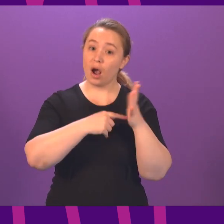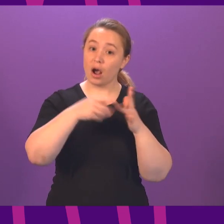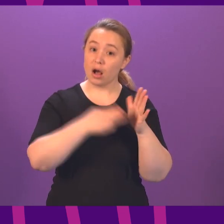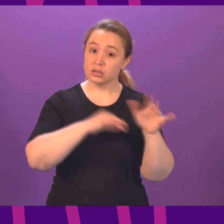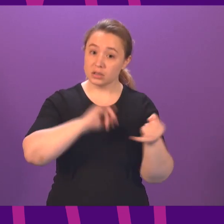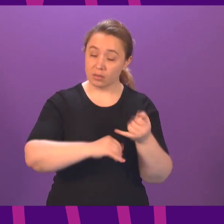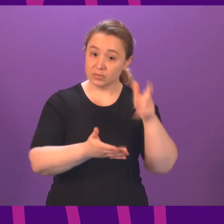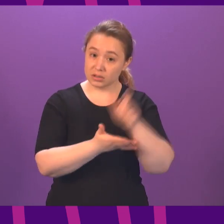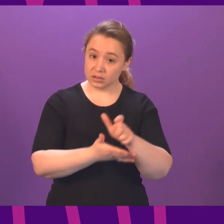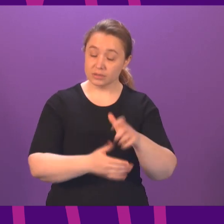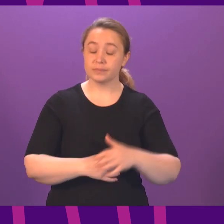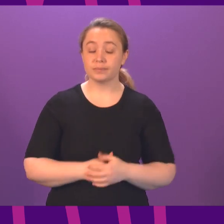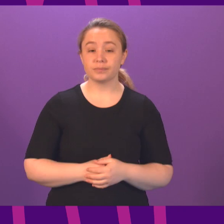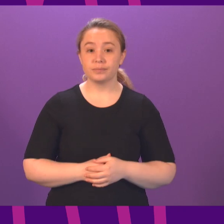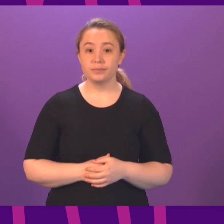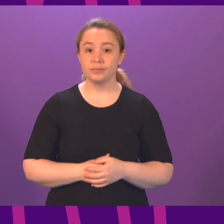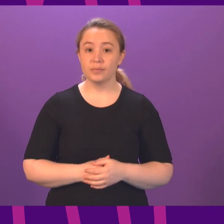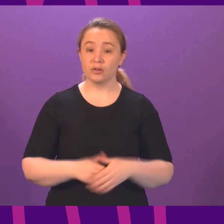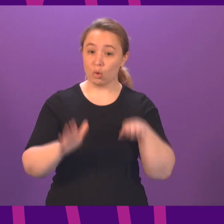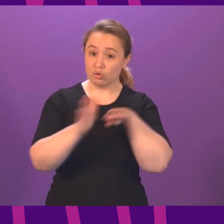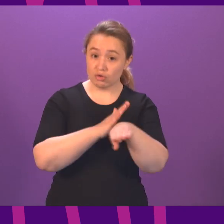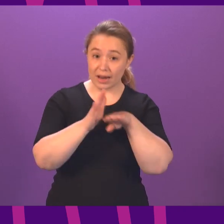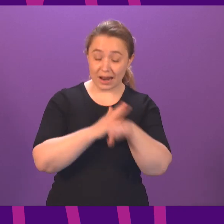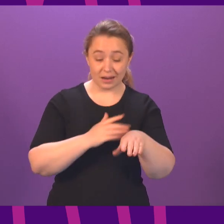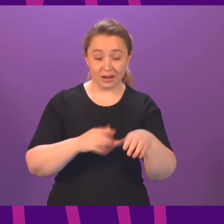operational levels, citing uncertainty and reduced trading confidence, which will inevitably